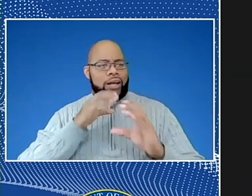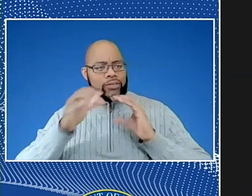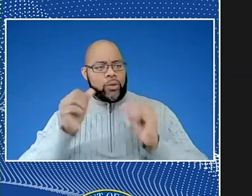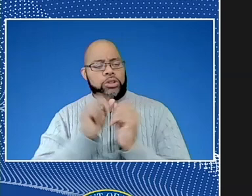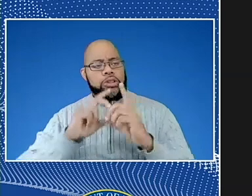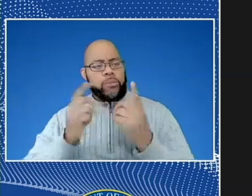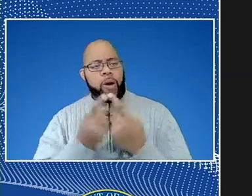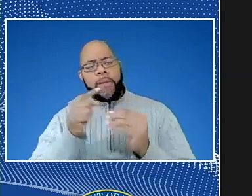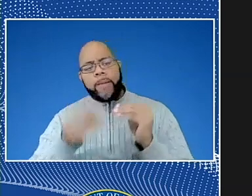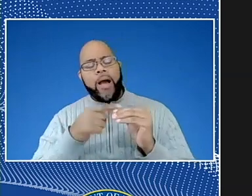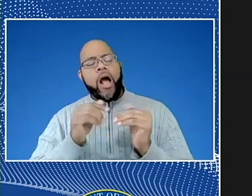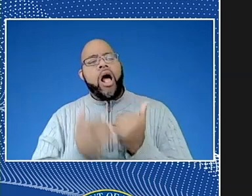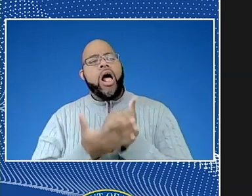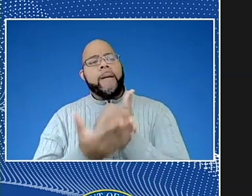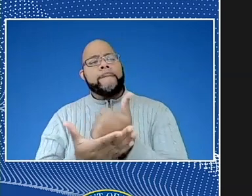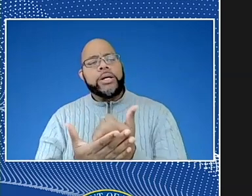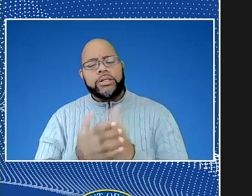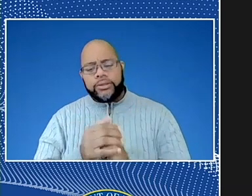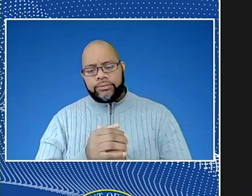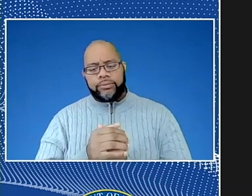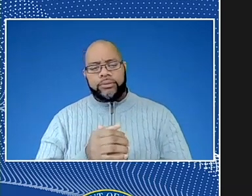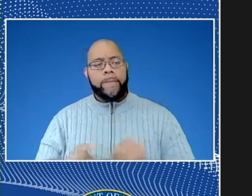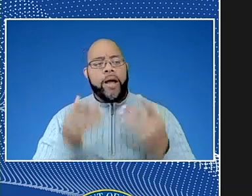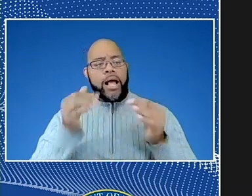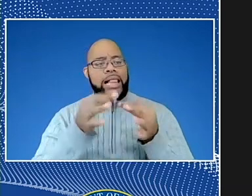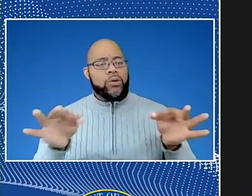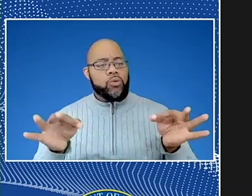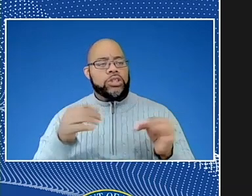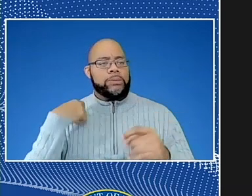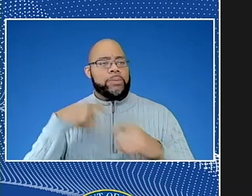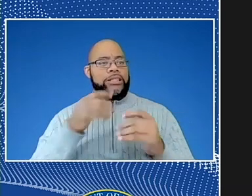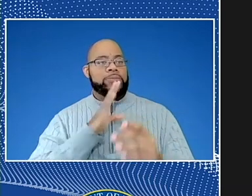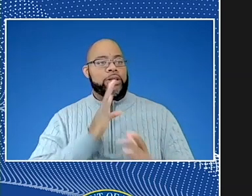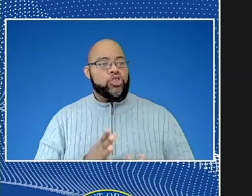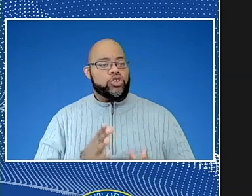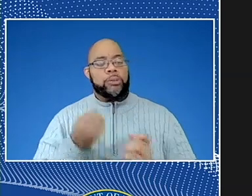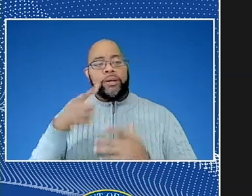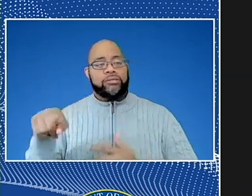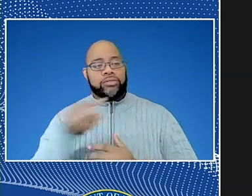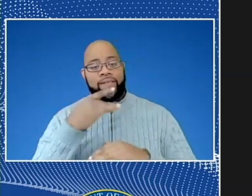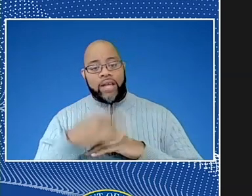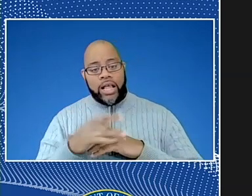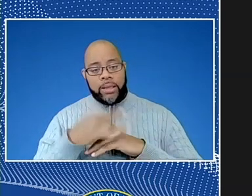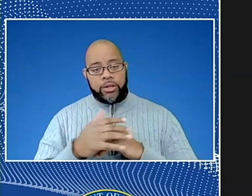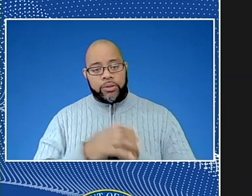helping monolingual Spanish speakers, for whom many available avenues of relief are